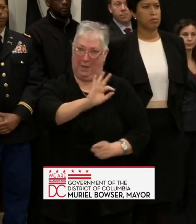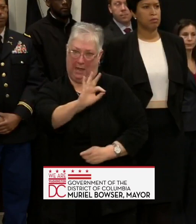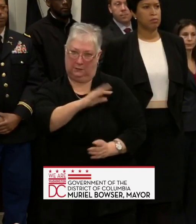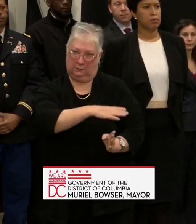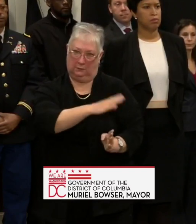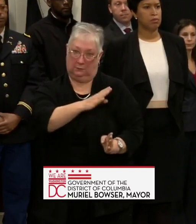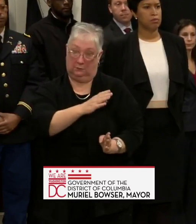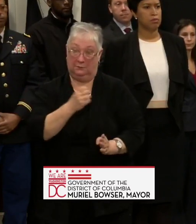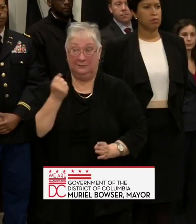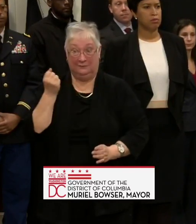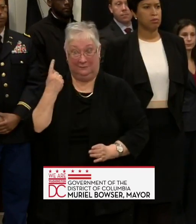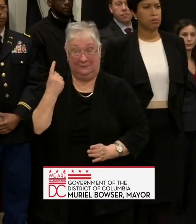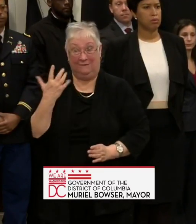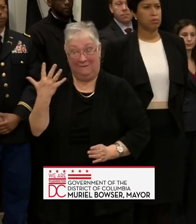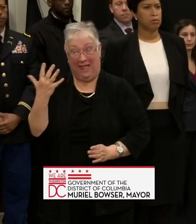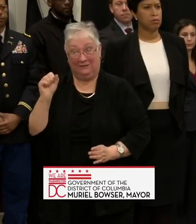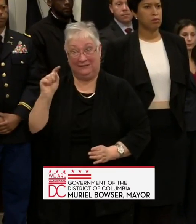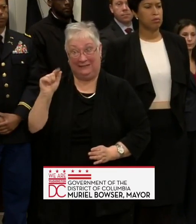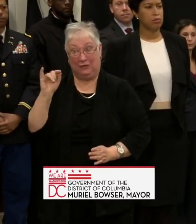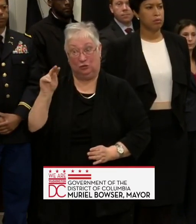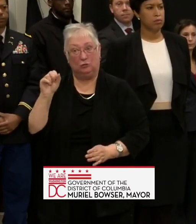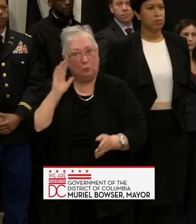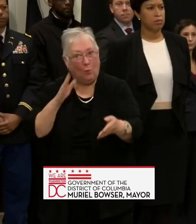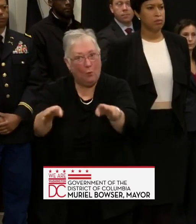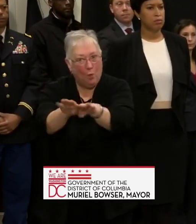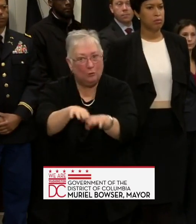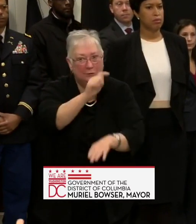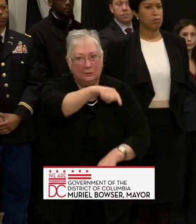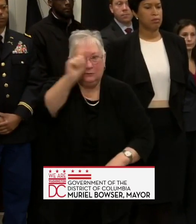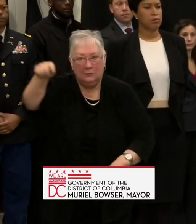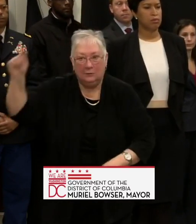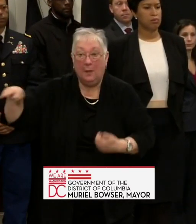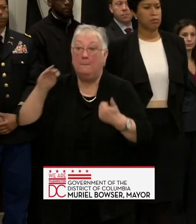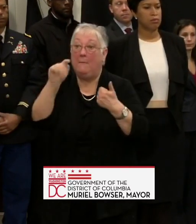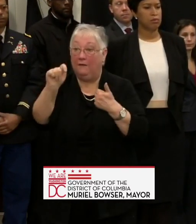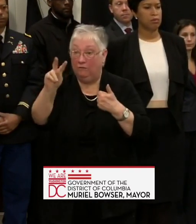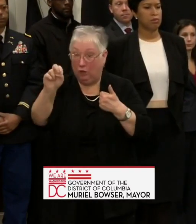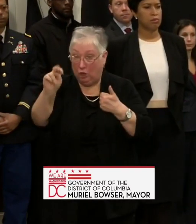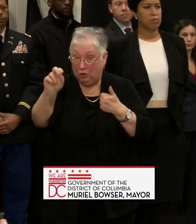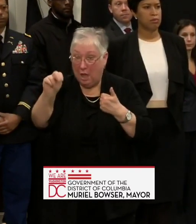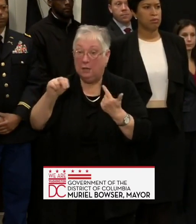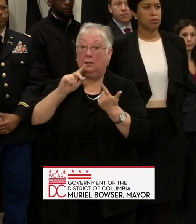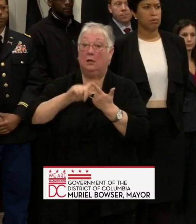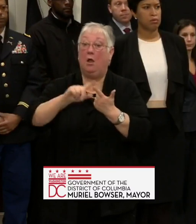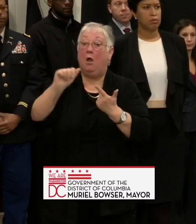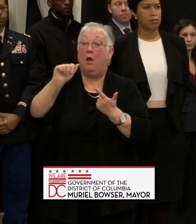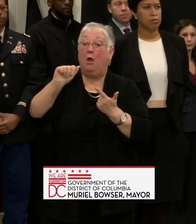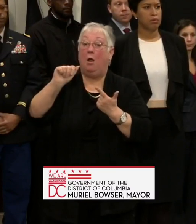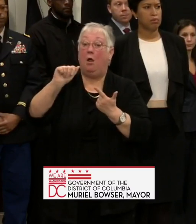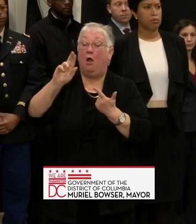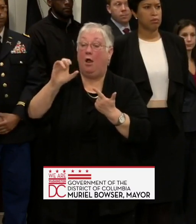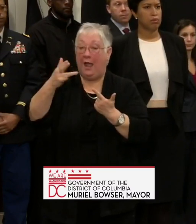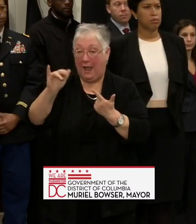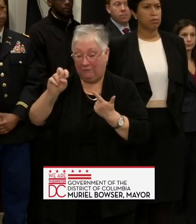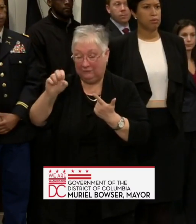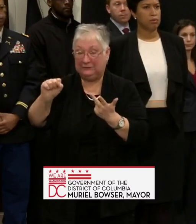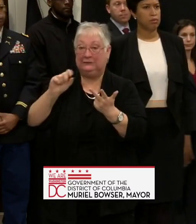TO SECURITY CONCERNS THEY WILL BE MOUNT VERNON SQUARE, FEDERAL TRIANGLE, SMITHSONIAN AND THE PENTAGON.